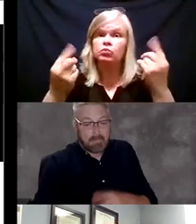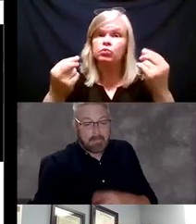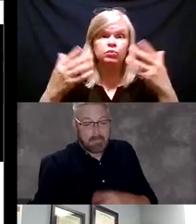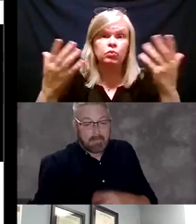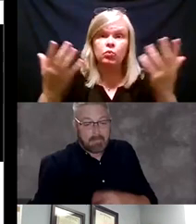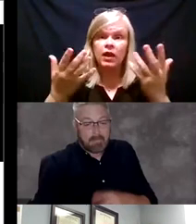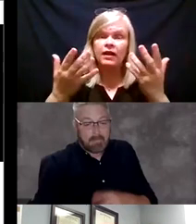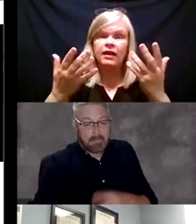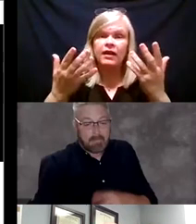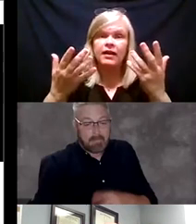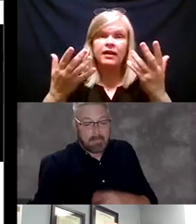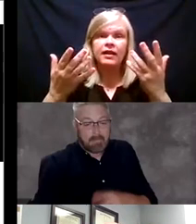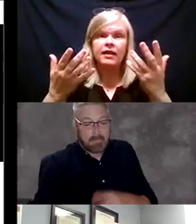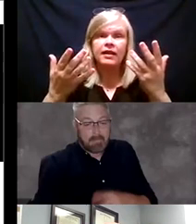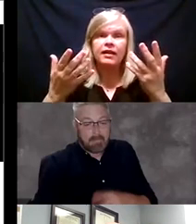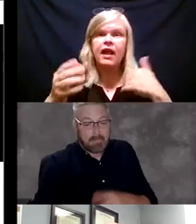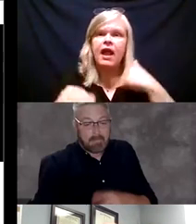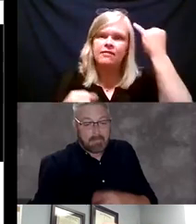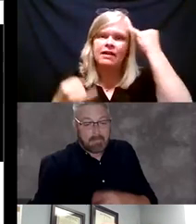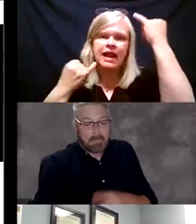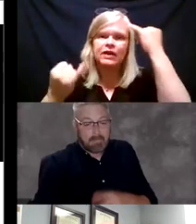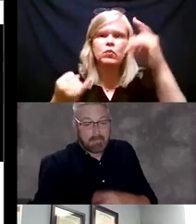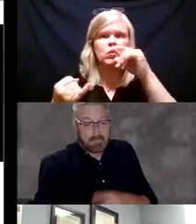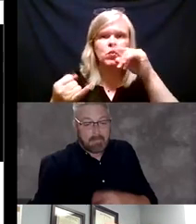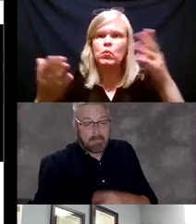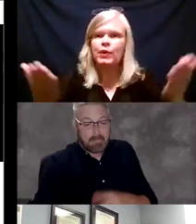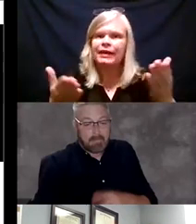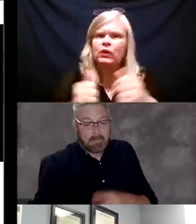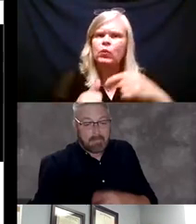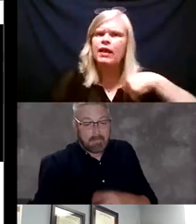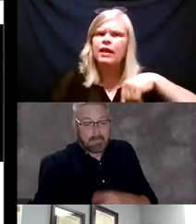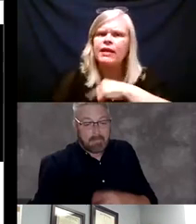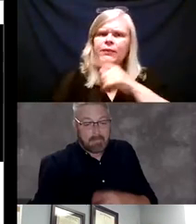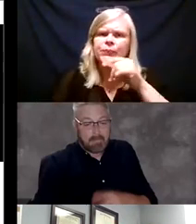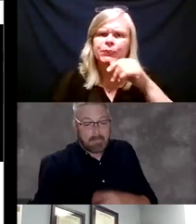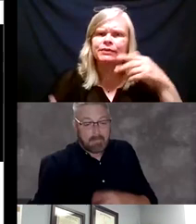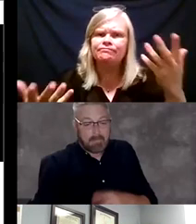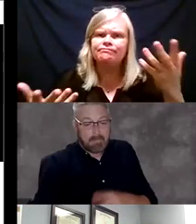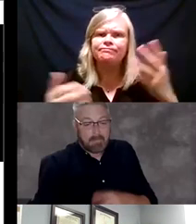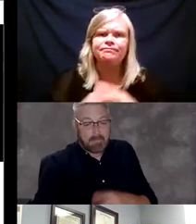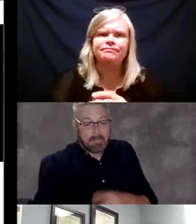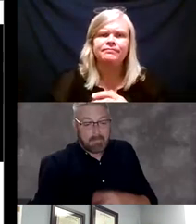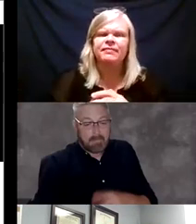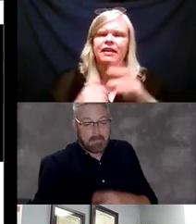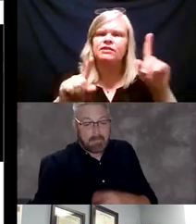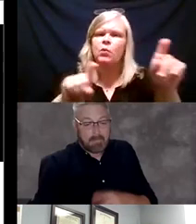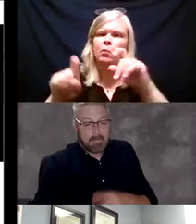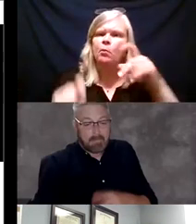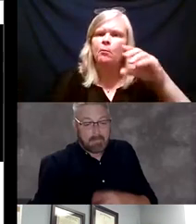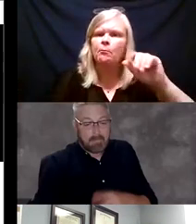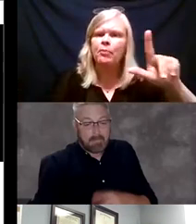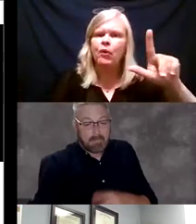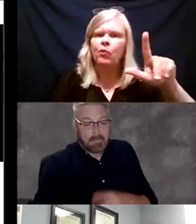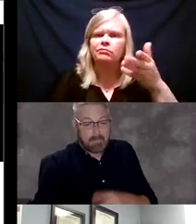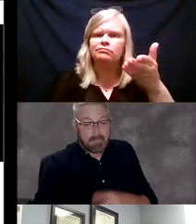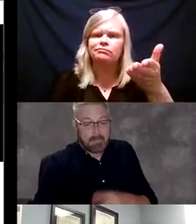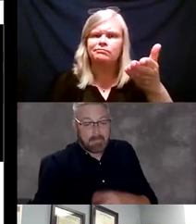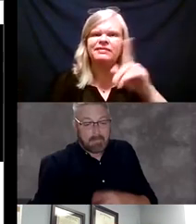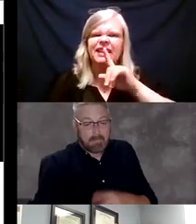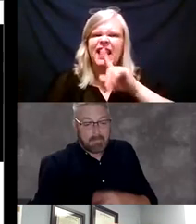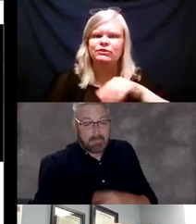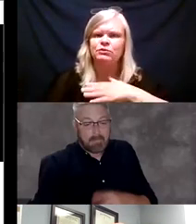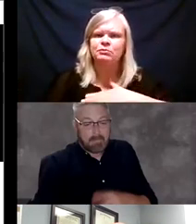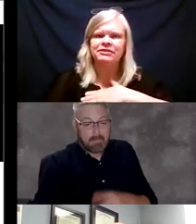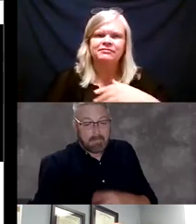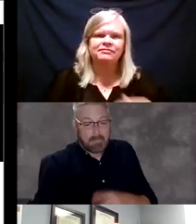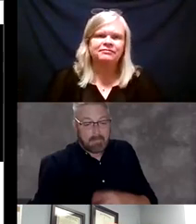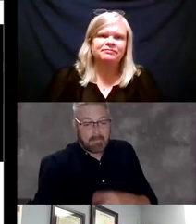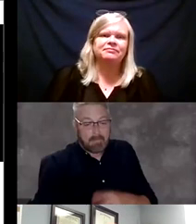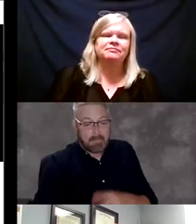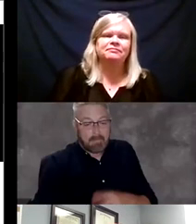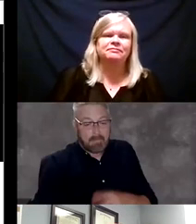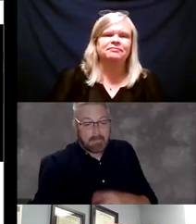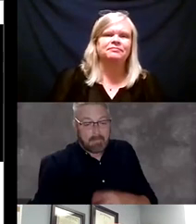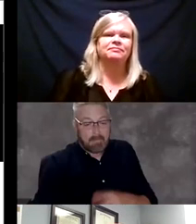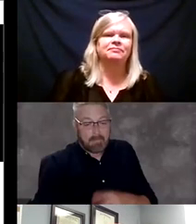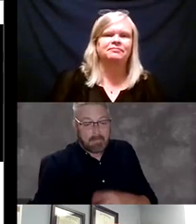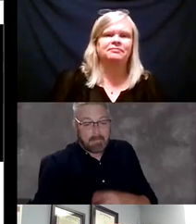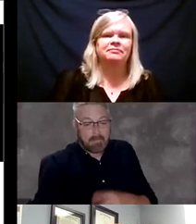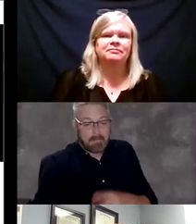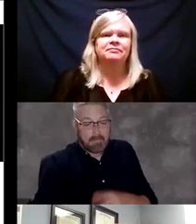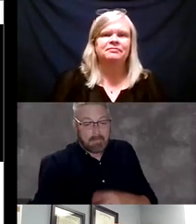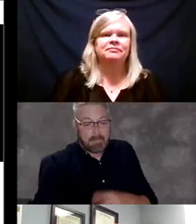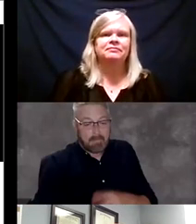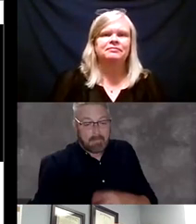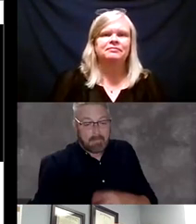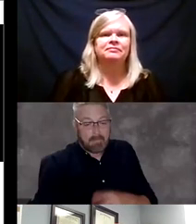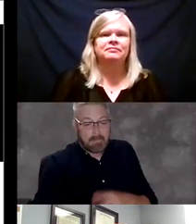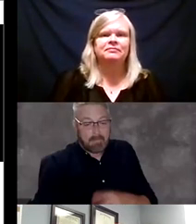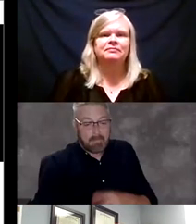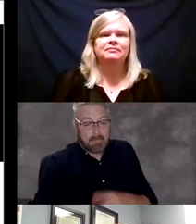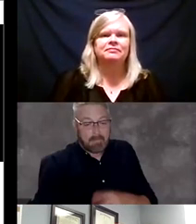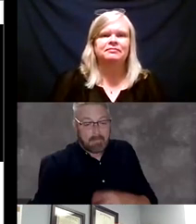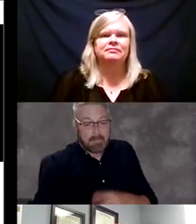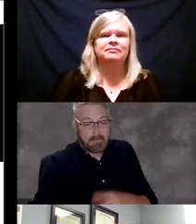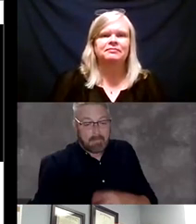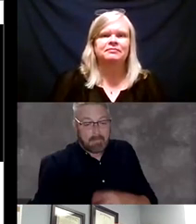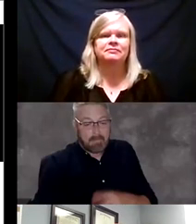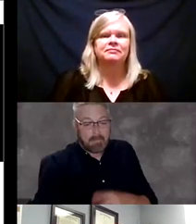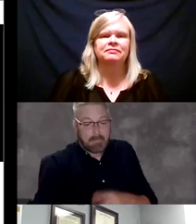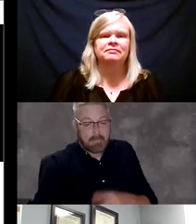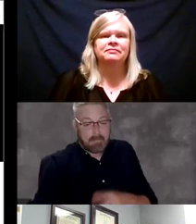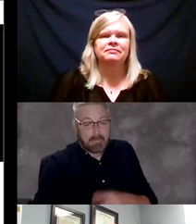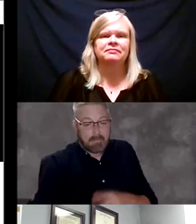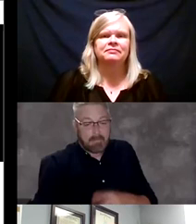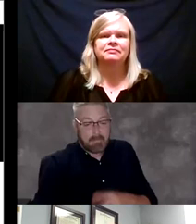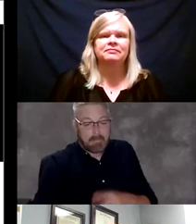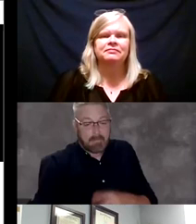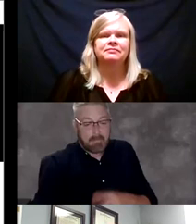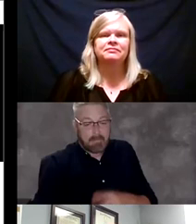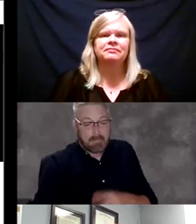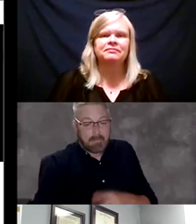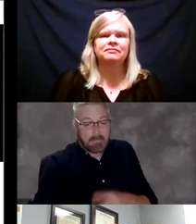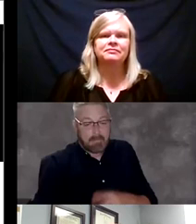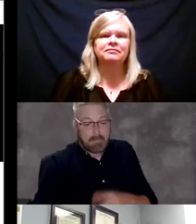SO WE HAVE AN IDEA WHO IS HERE WITH US TODAY.